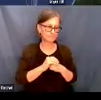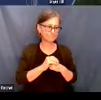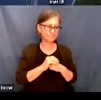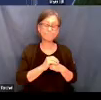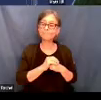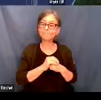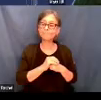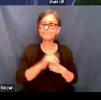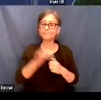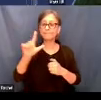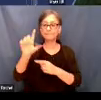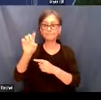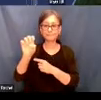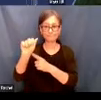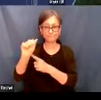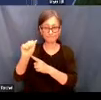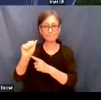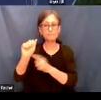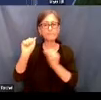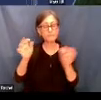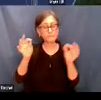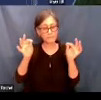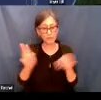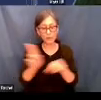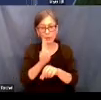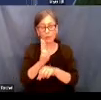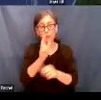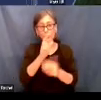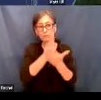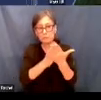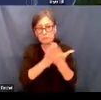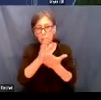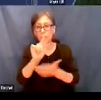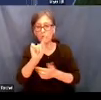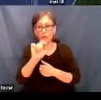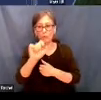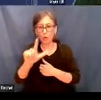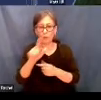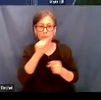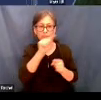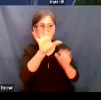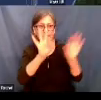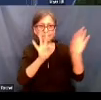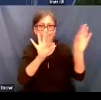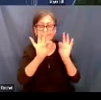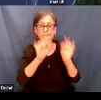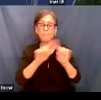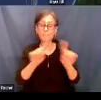The LEAs may choose to use portions of the tool, but if the LEAs remain responsible,